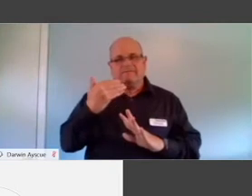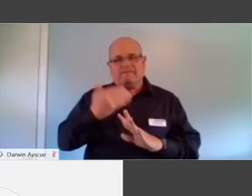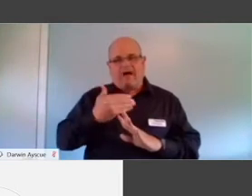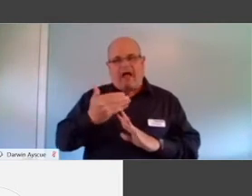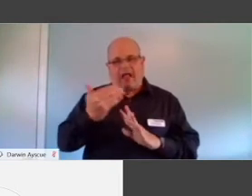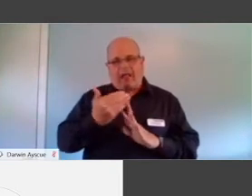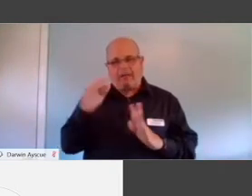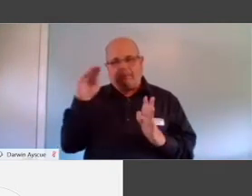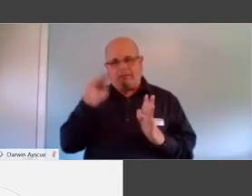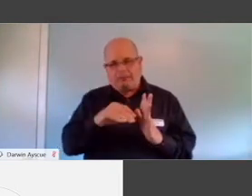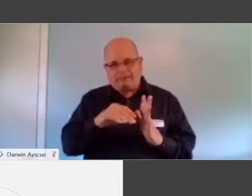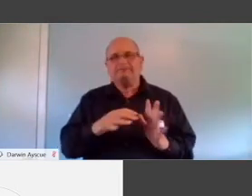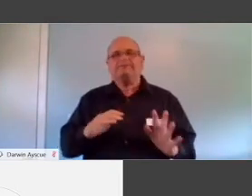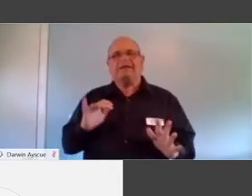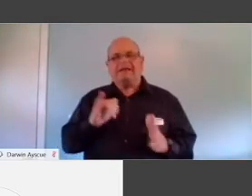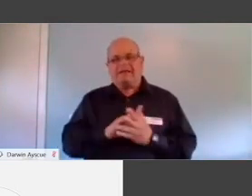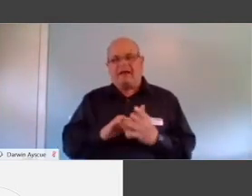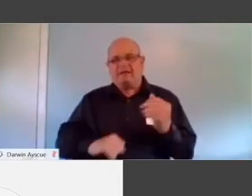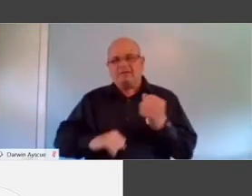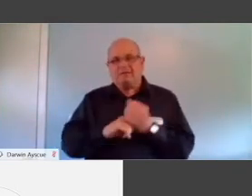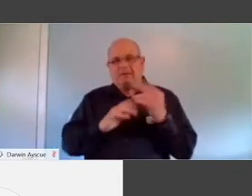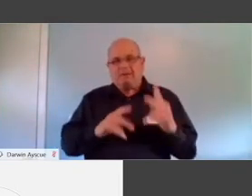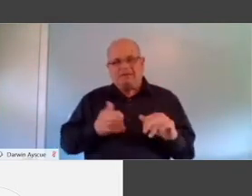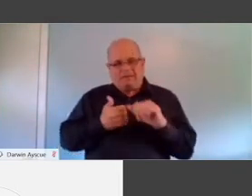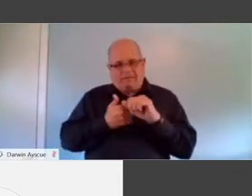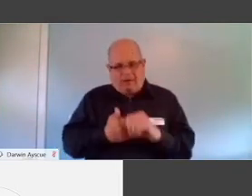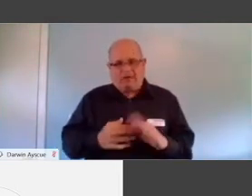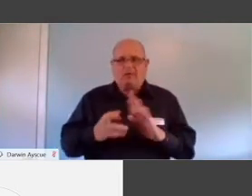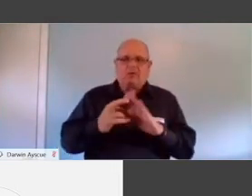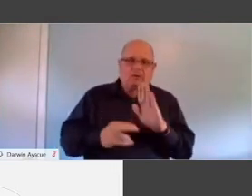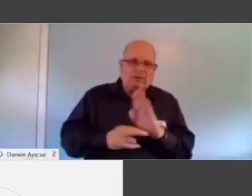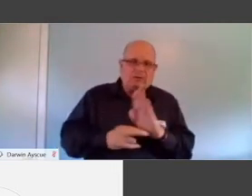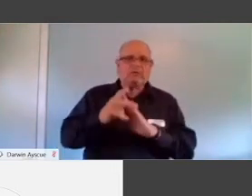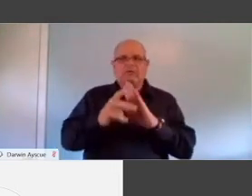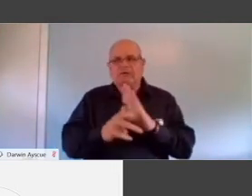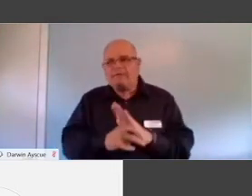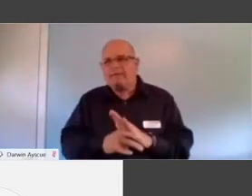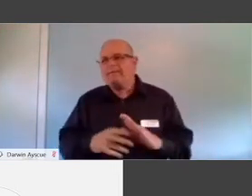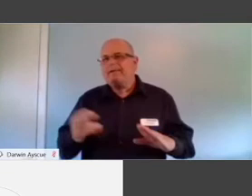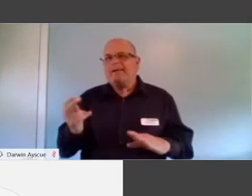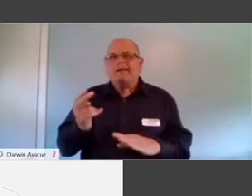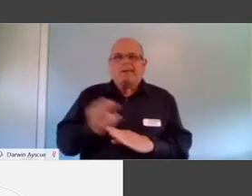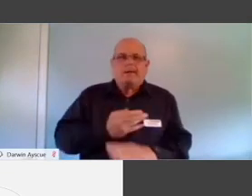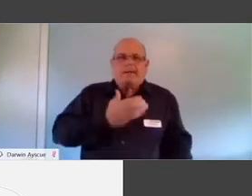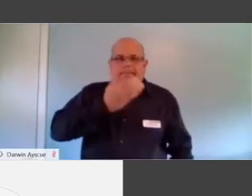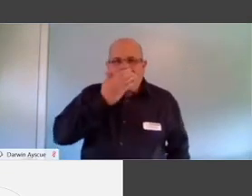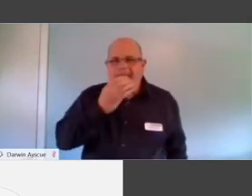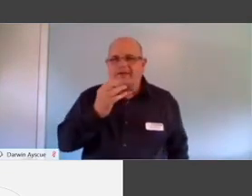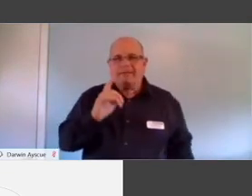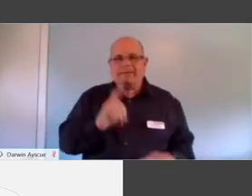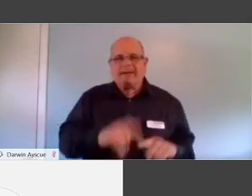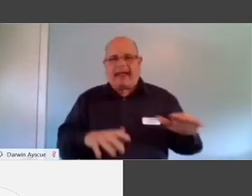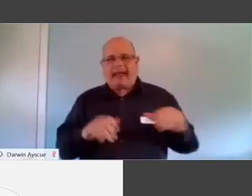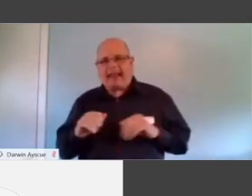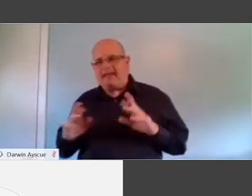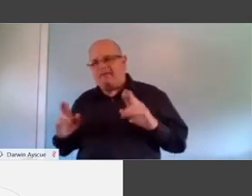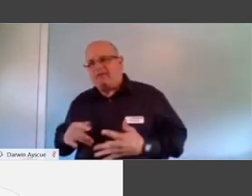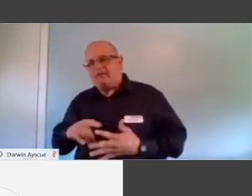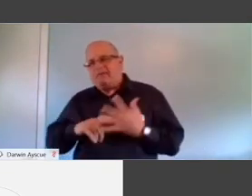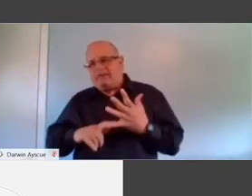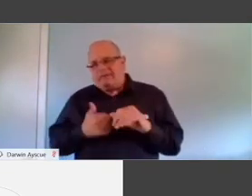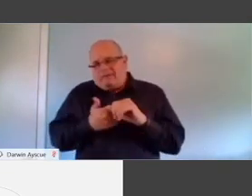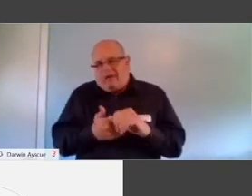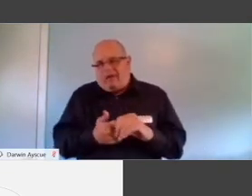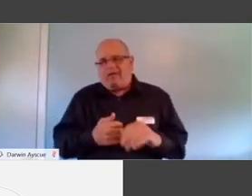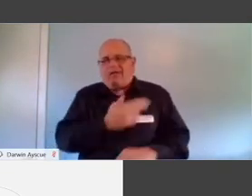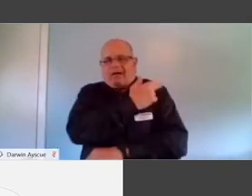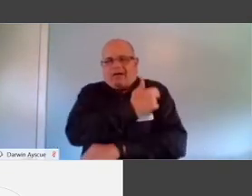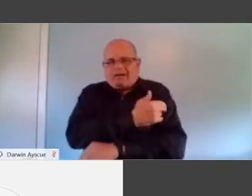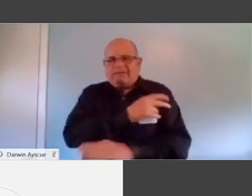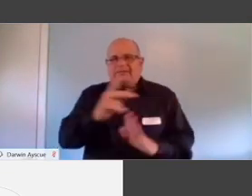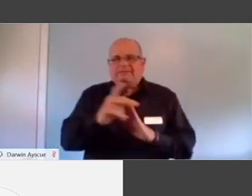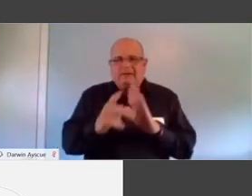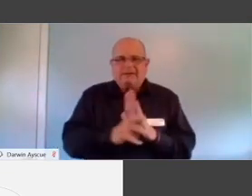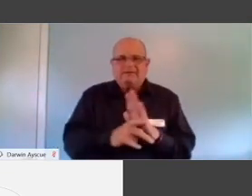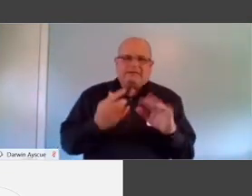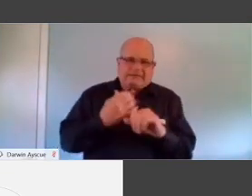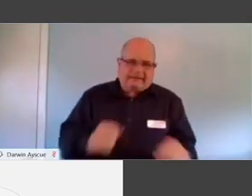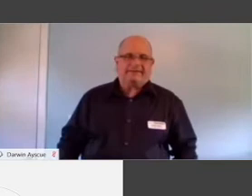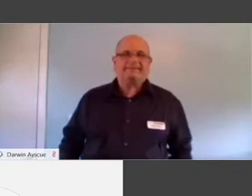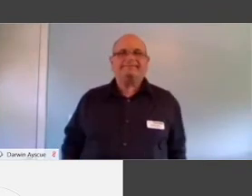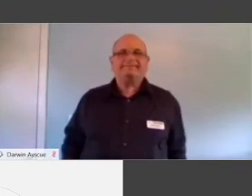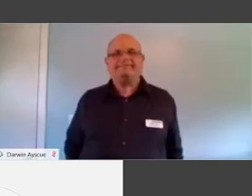support person will have to follow guidelines for PPE, not leave the room.